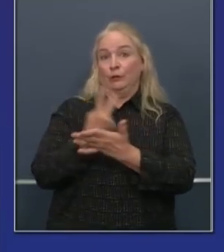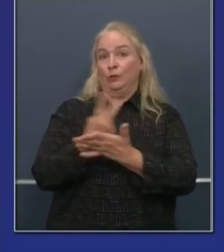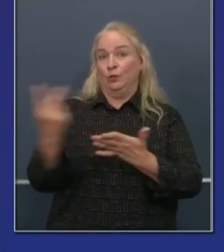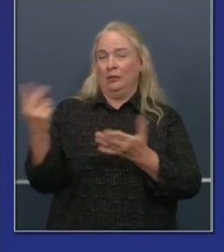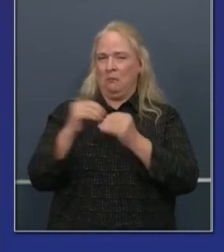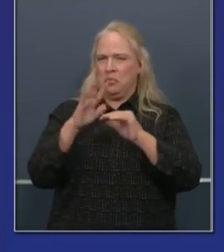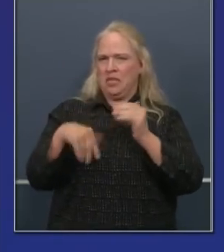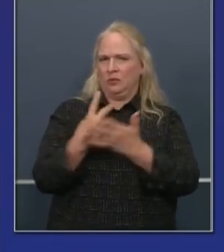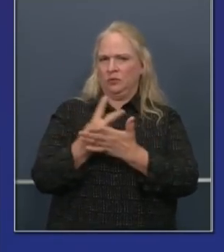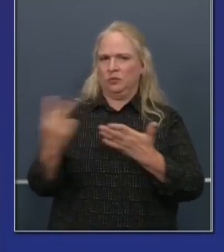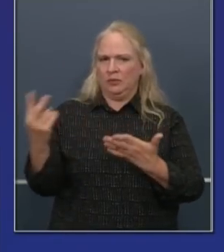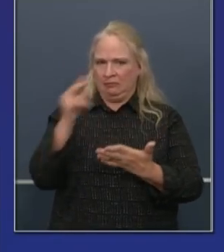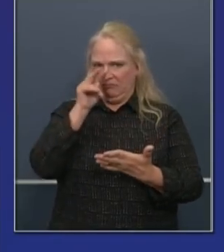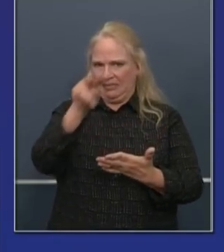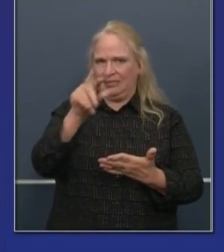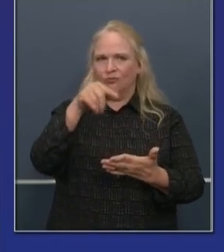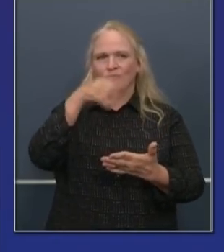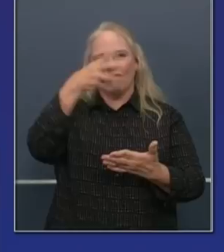7.4% YOU'LL INCREASE IN THE